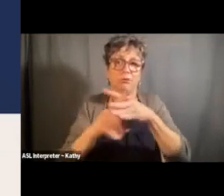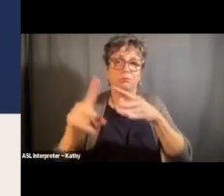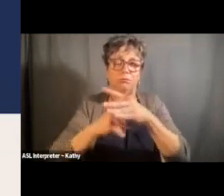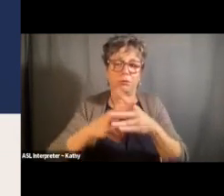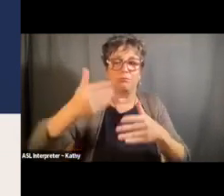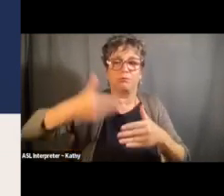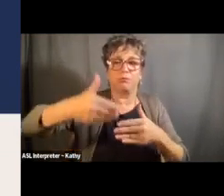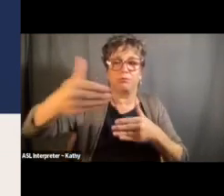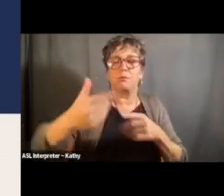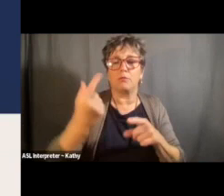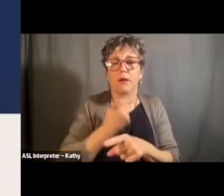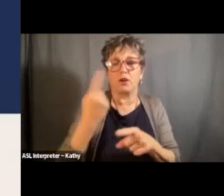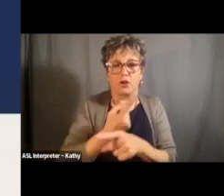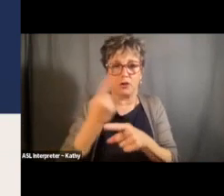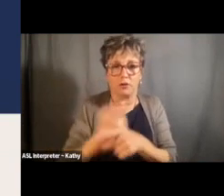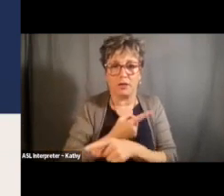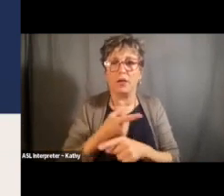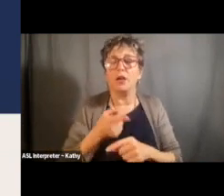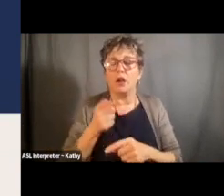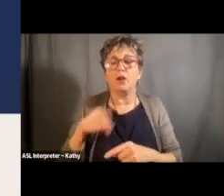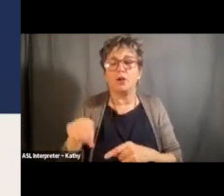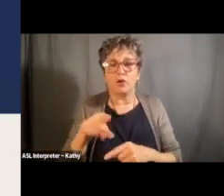if they're related to your previous questions through email.